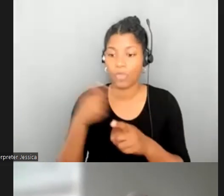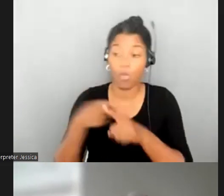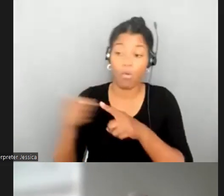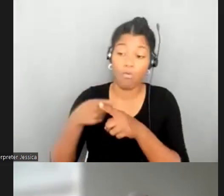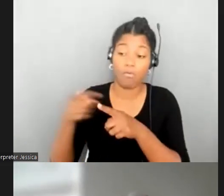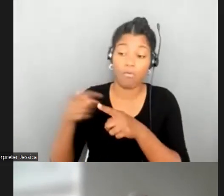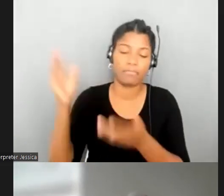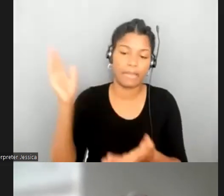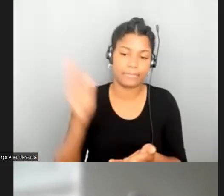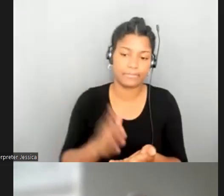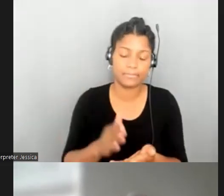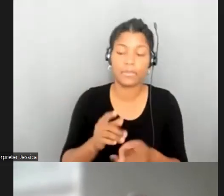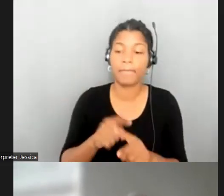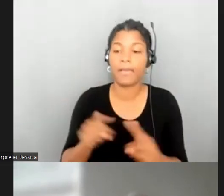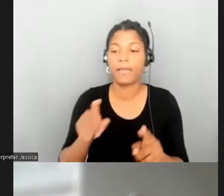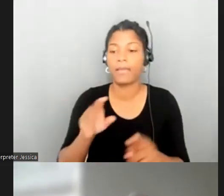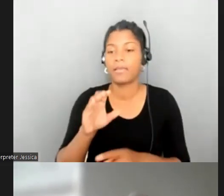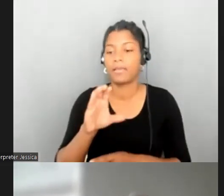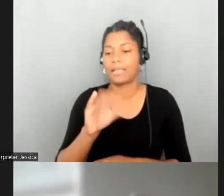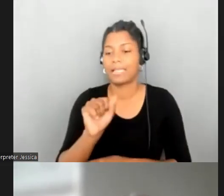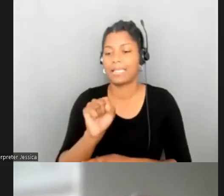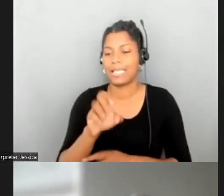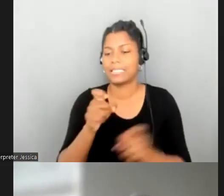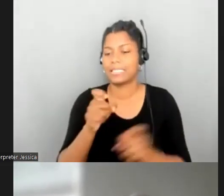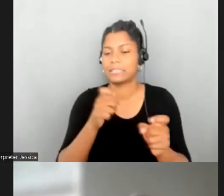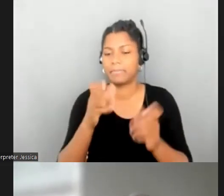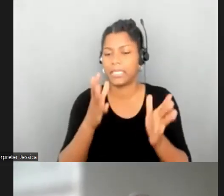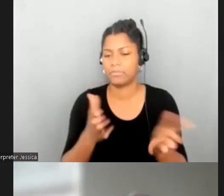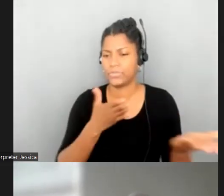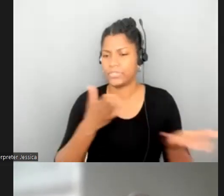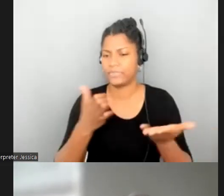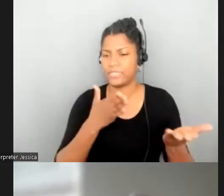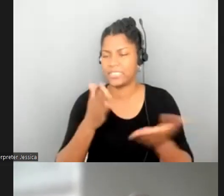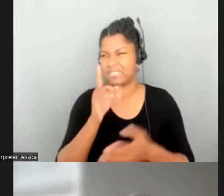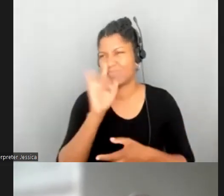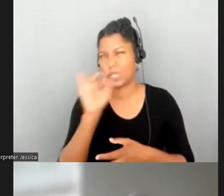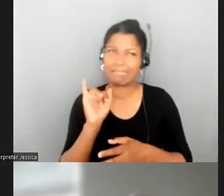A few case management services work a little bit differently than what we did in Minnesota